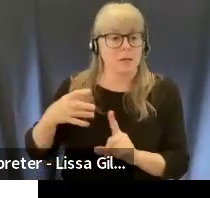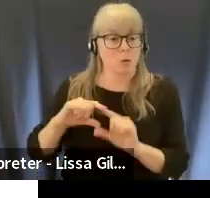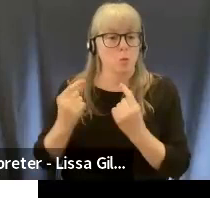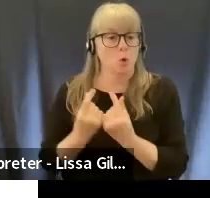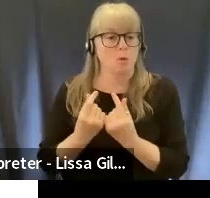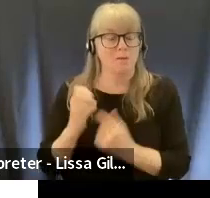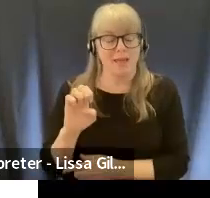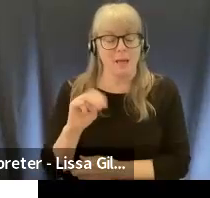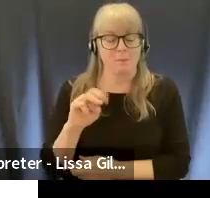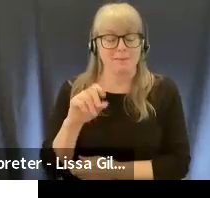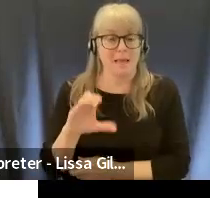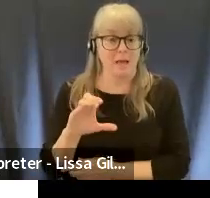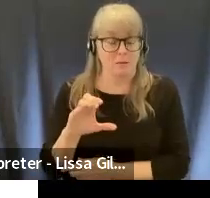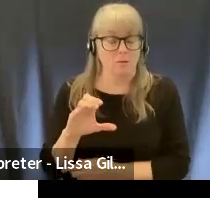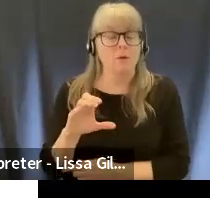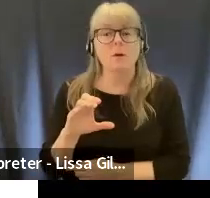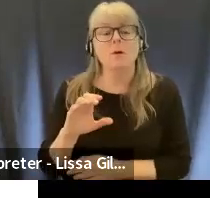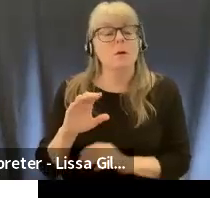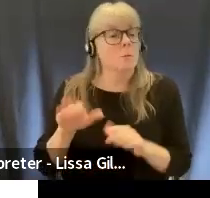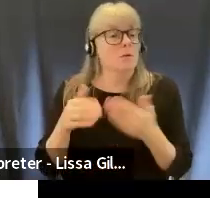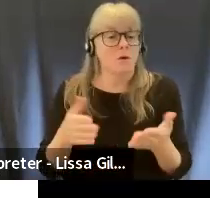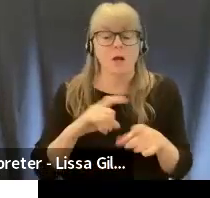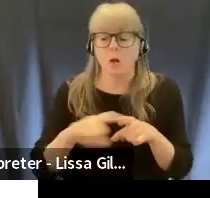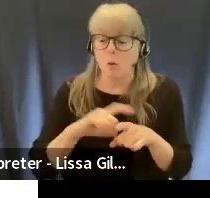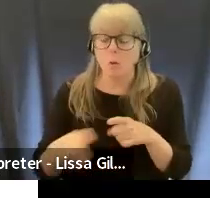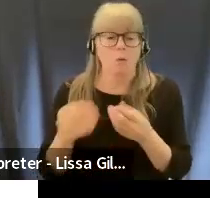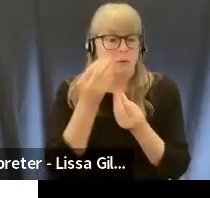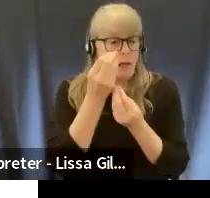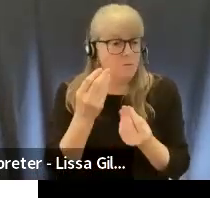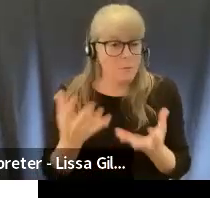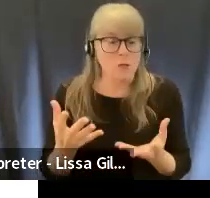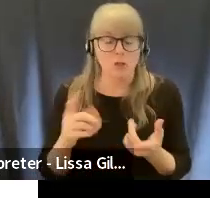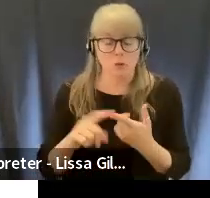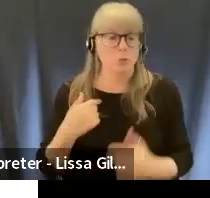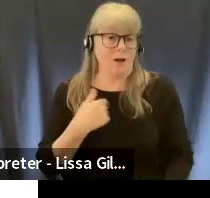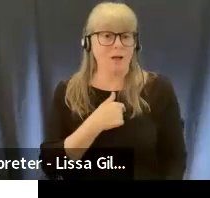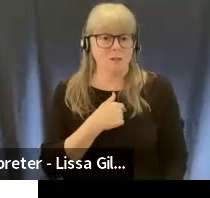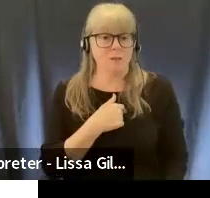The 4, 2, 1, one were part of the expanded group of Mdac.